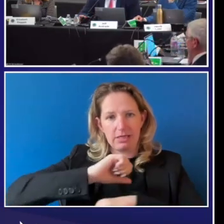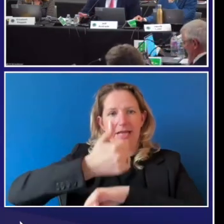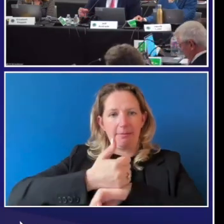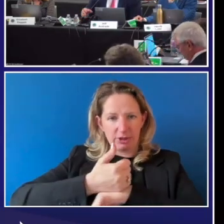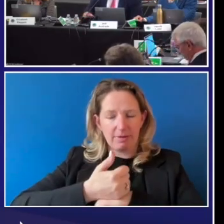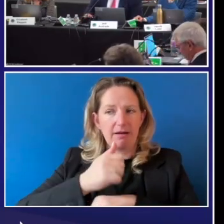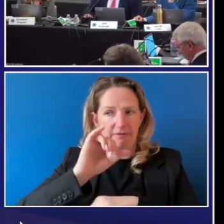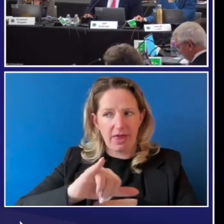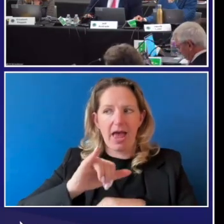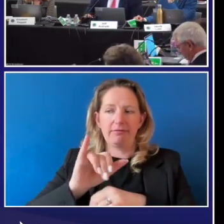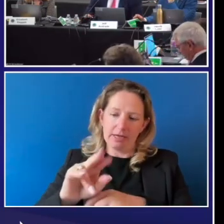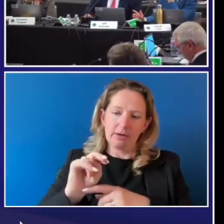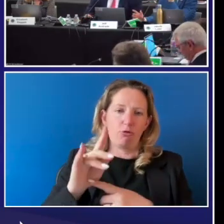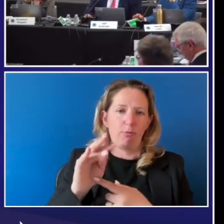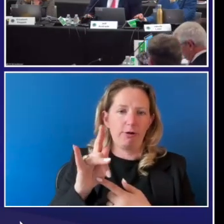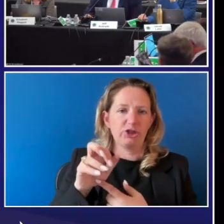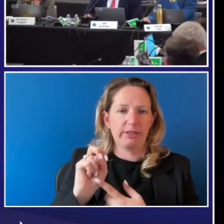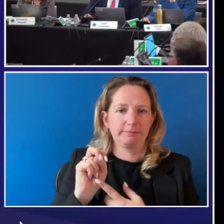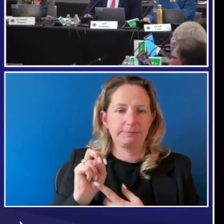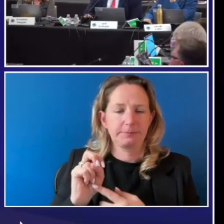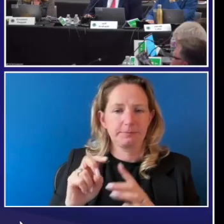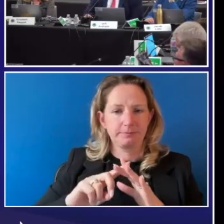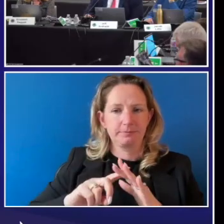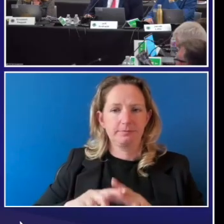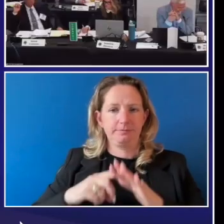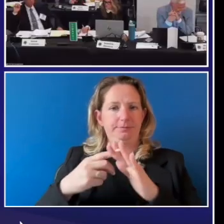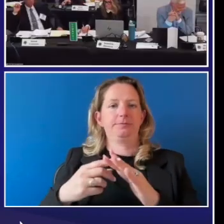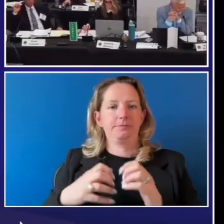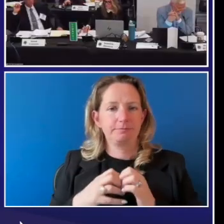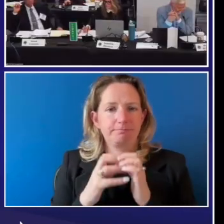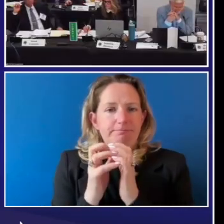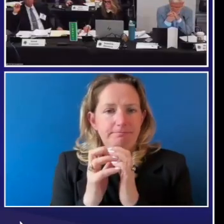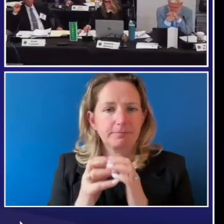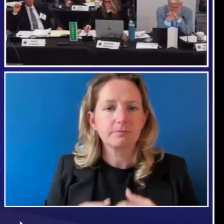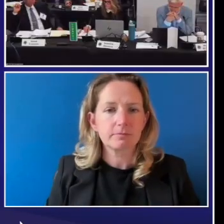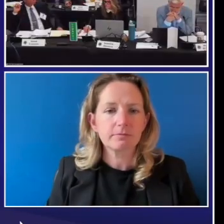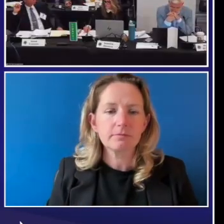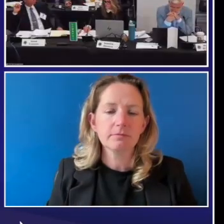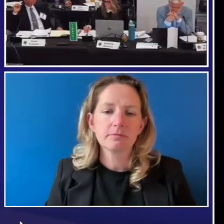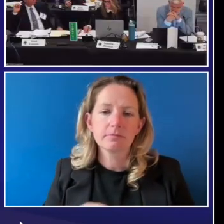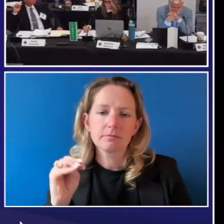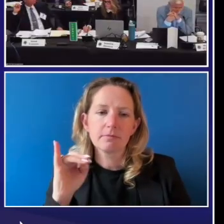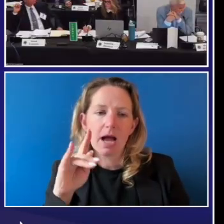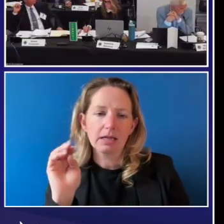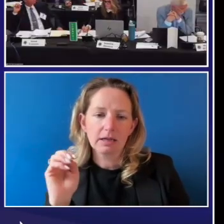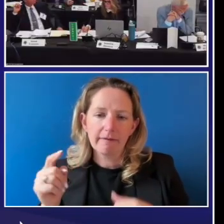Thank you. Thank you, Rebecca. Mike, you have the floor. Thank you. I just want to take a moment to congratulate the department and